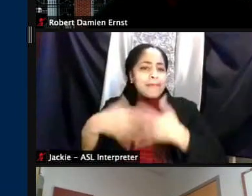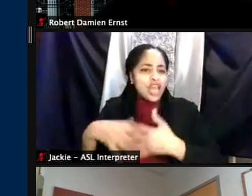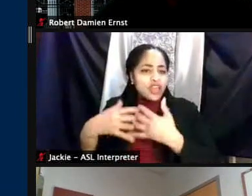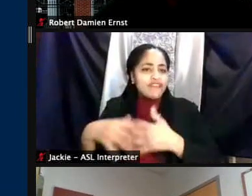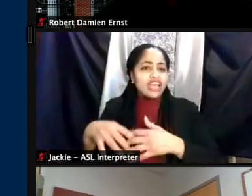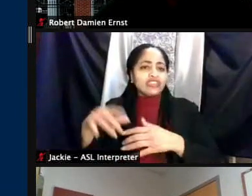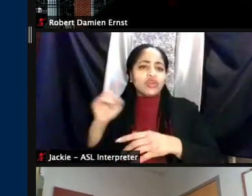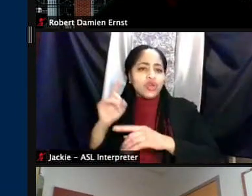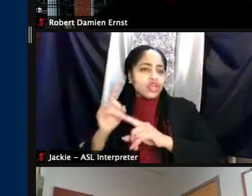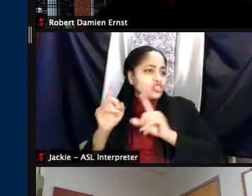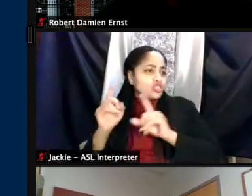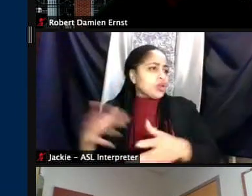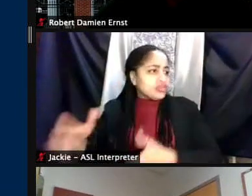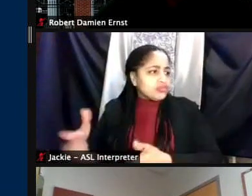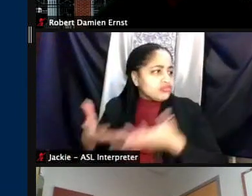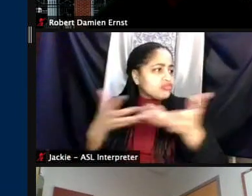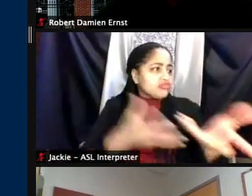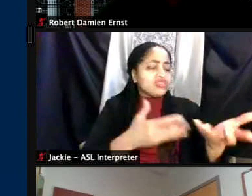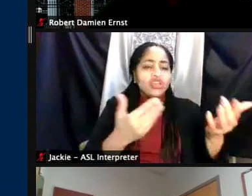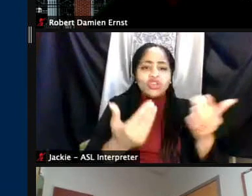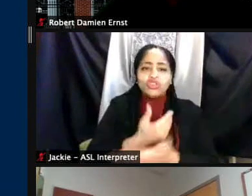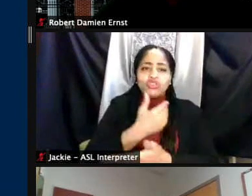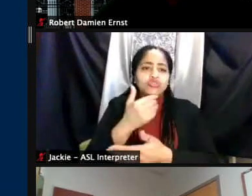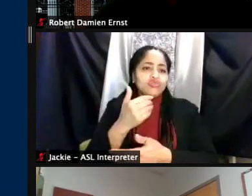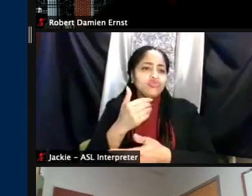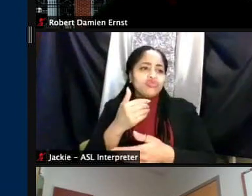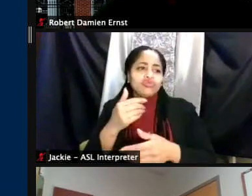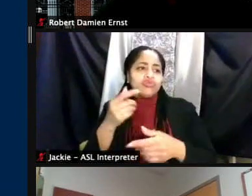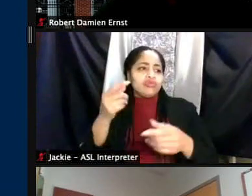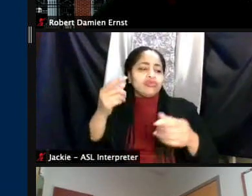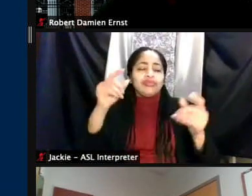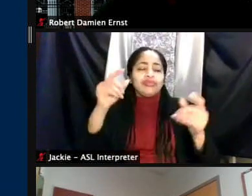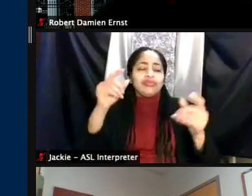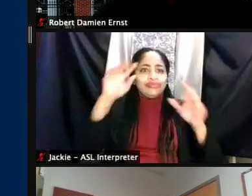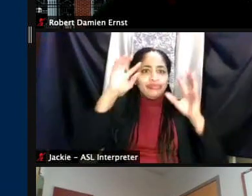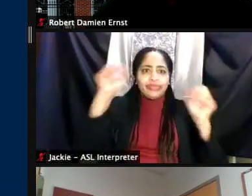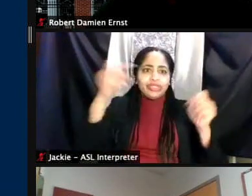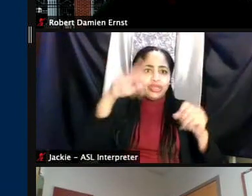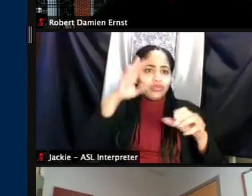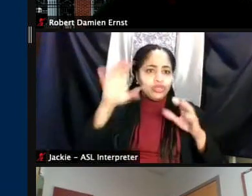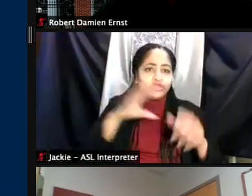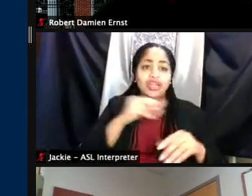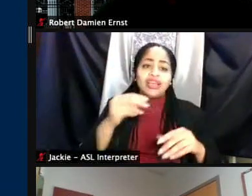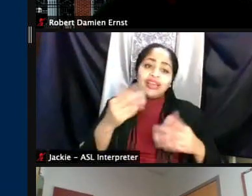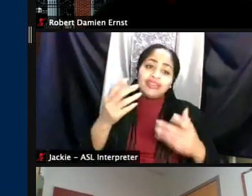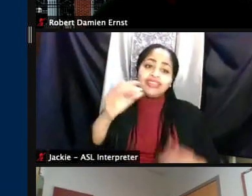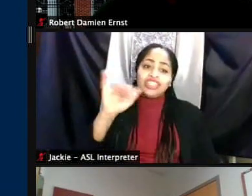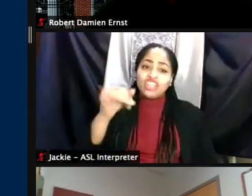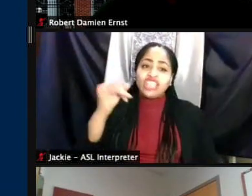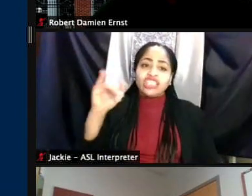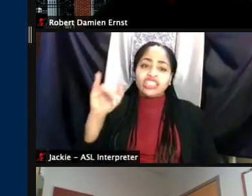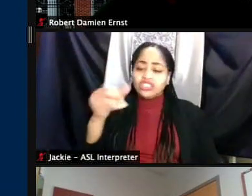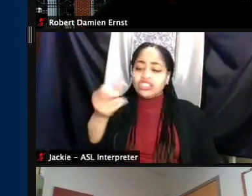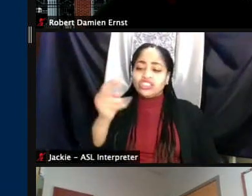what the new administration is gonna do. And frankly, the Johnson and Johnson vaccine which has been submitted to the FDA,